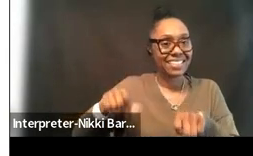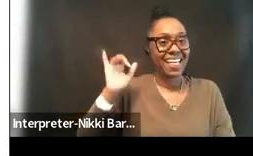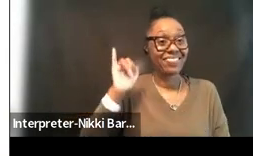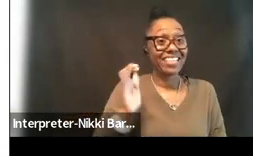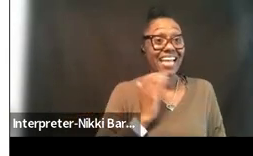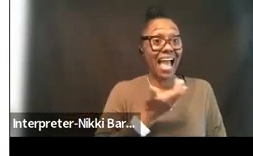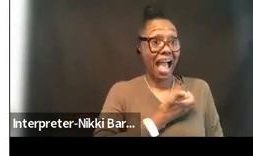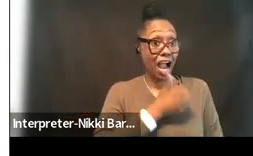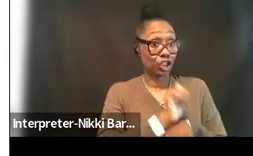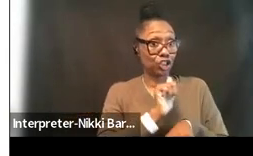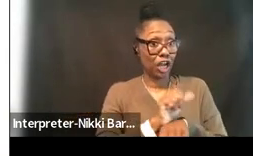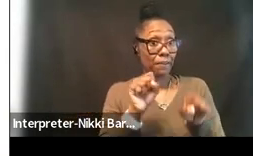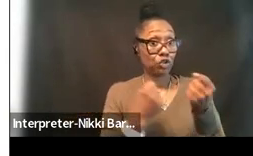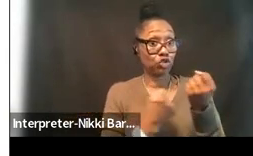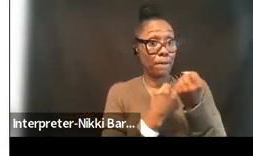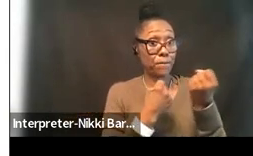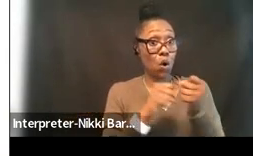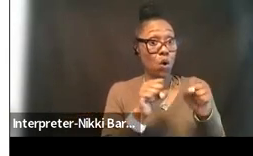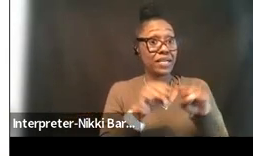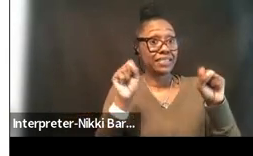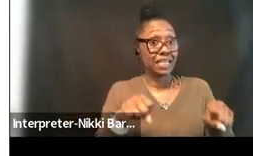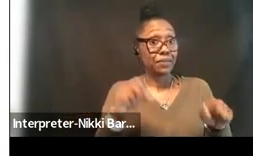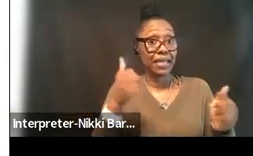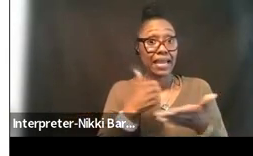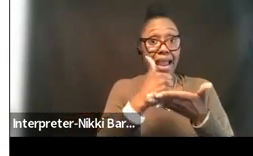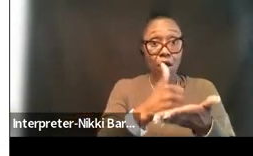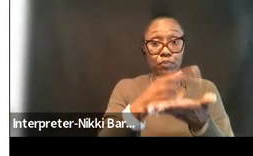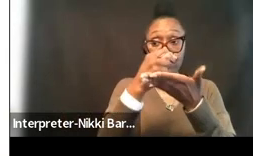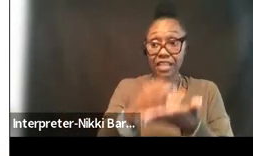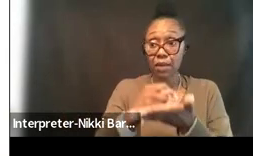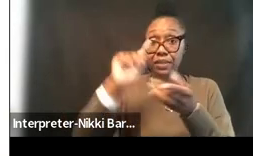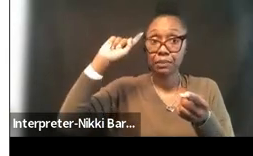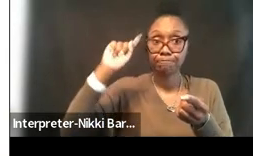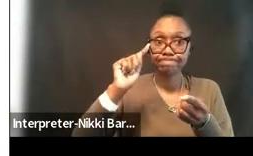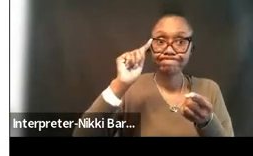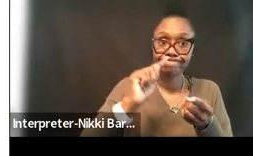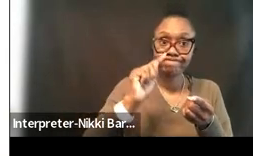That's where our job as a support system or de-escalator can come into place to help someone de-escalate.